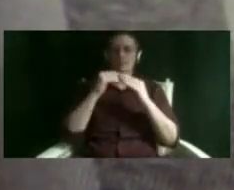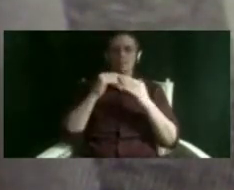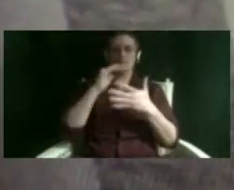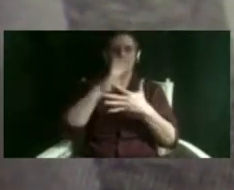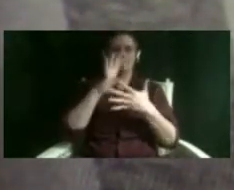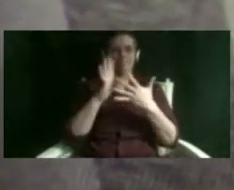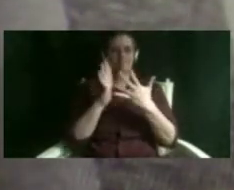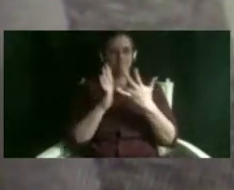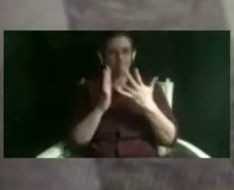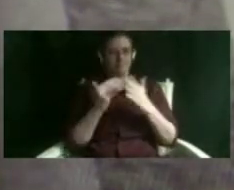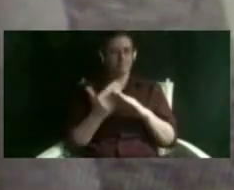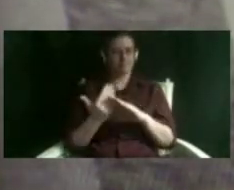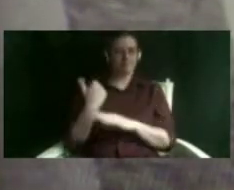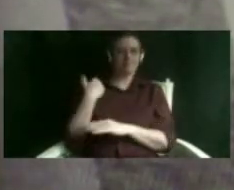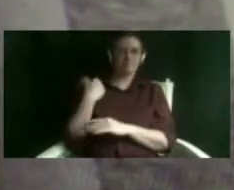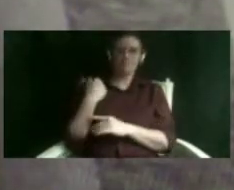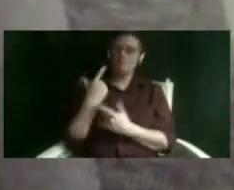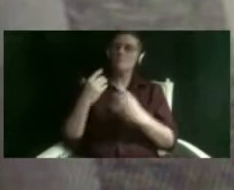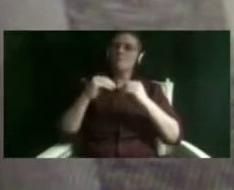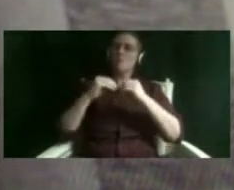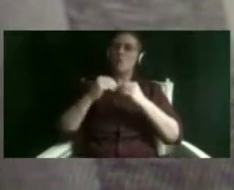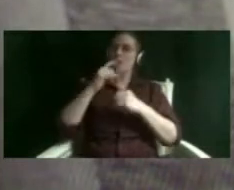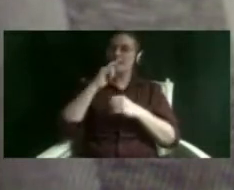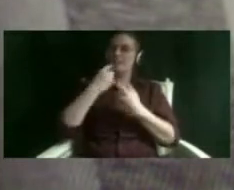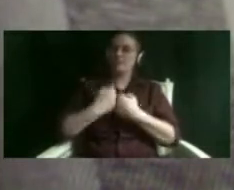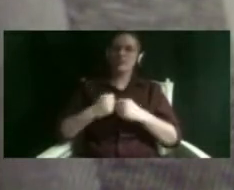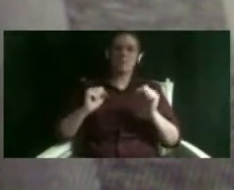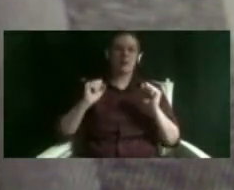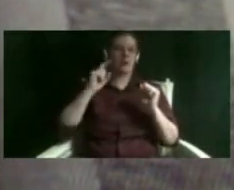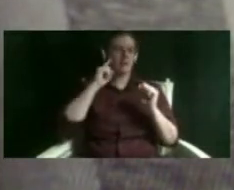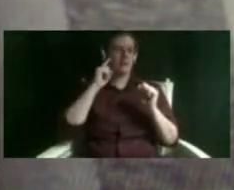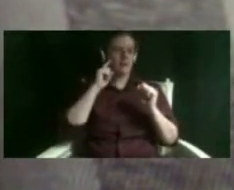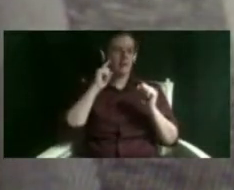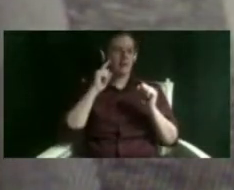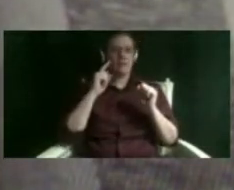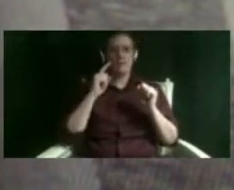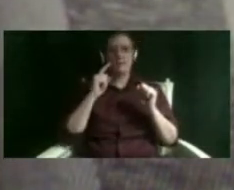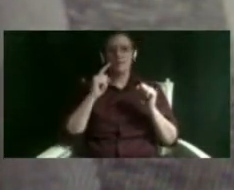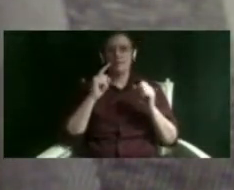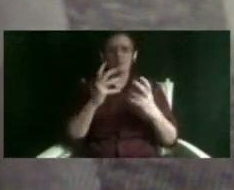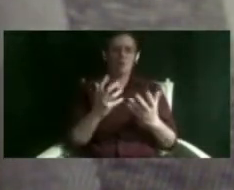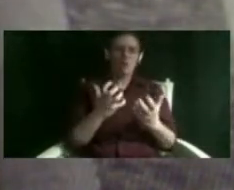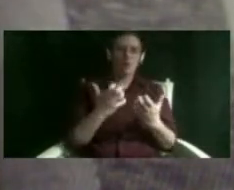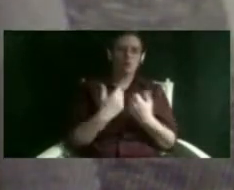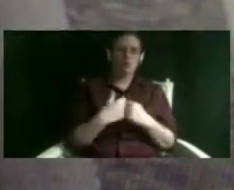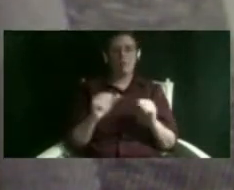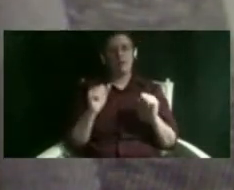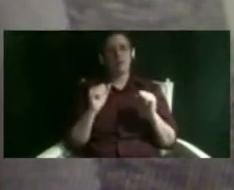desire of just being open at some point i think you just realized you're gonna find ways where